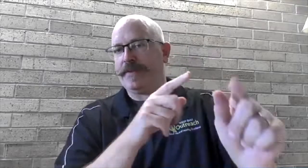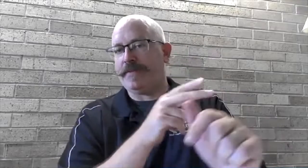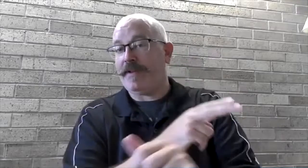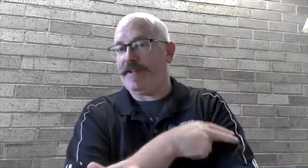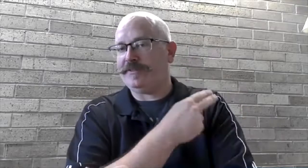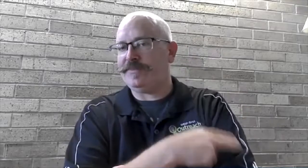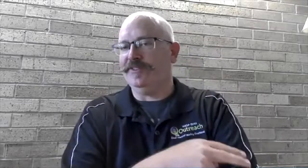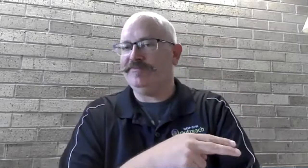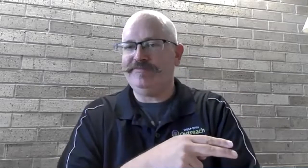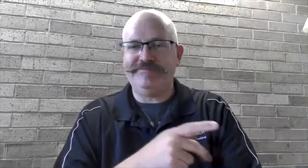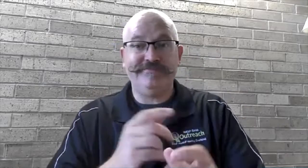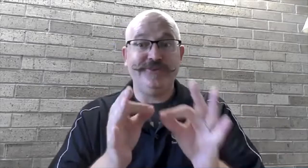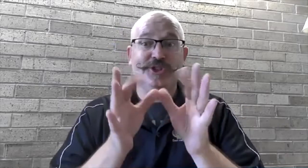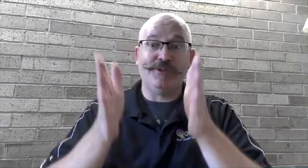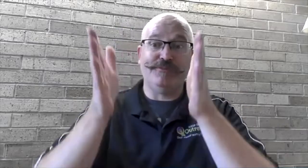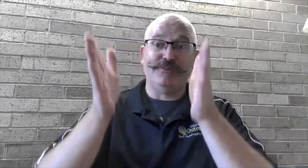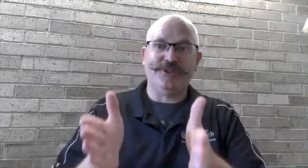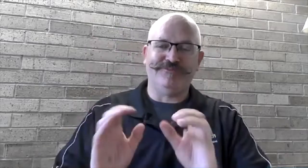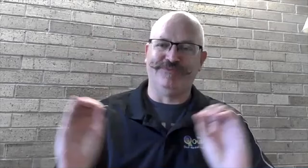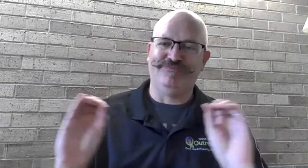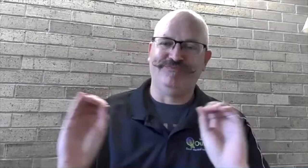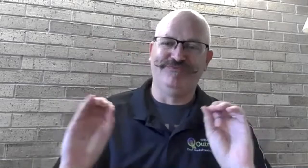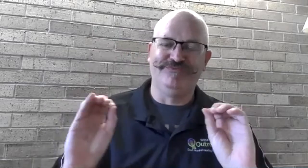(Scott) I've experienced that when I've gone to hospitals, too, where you have